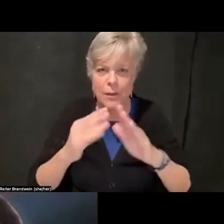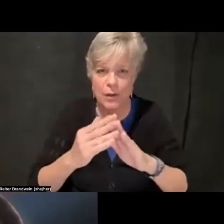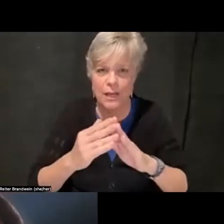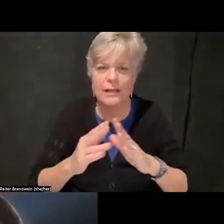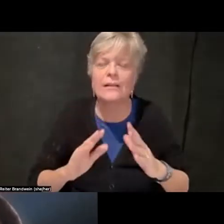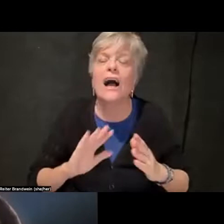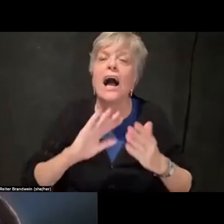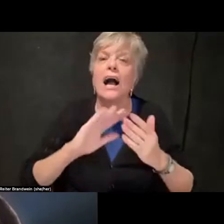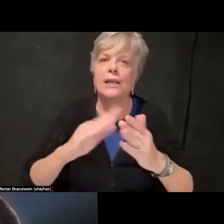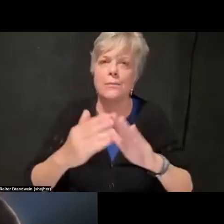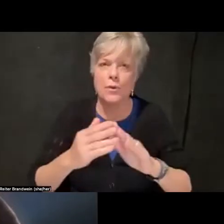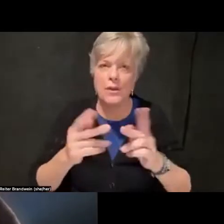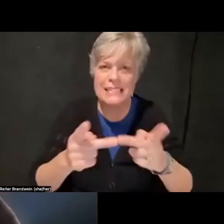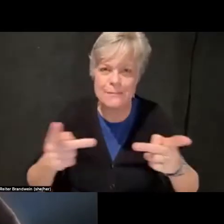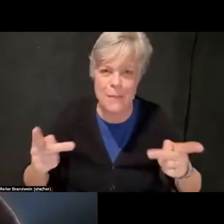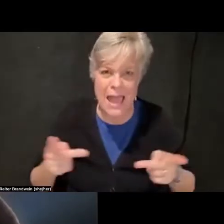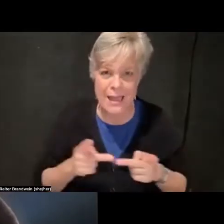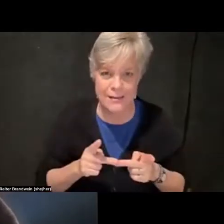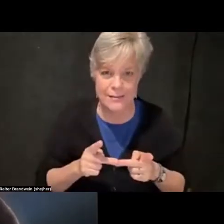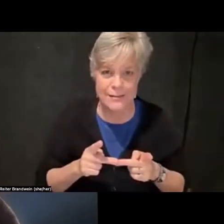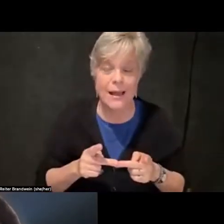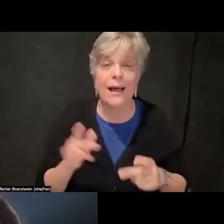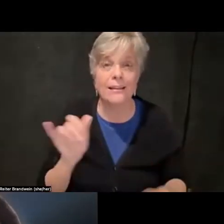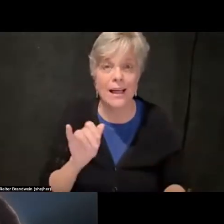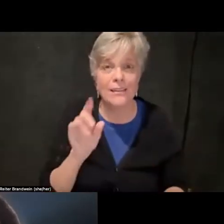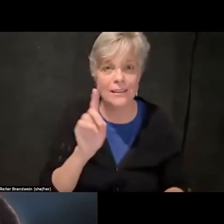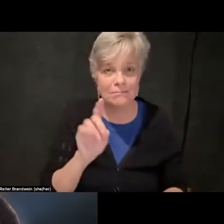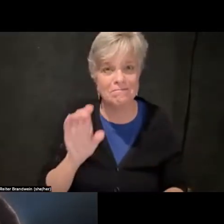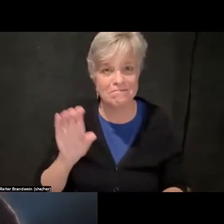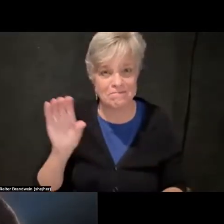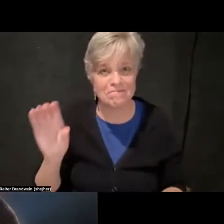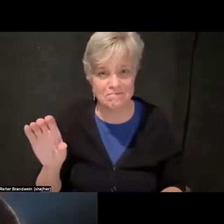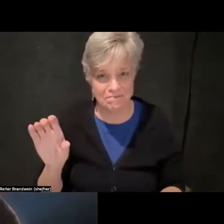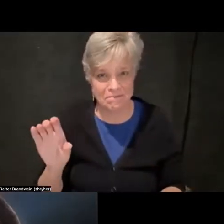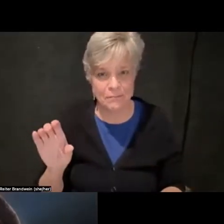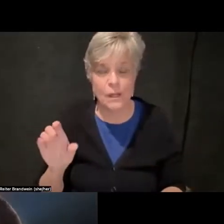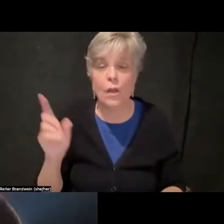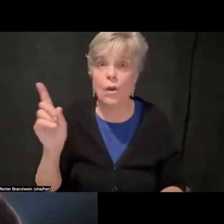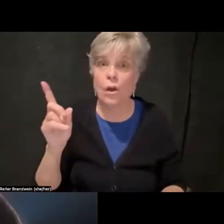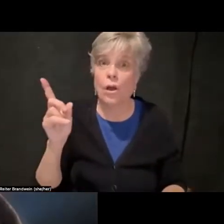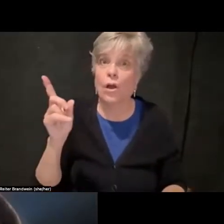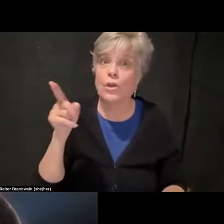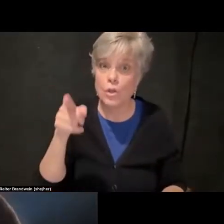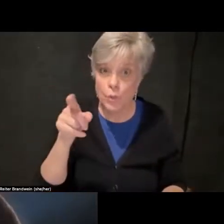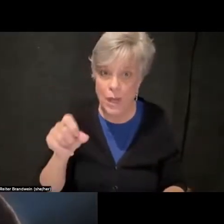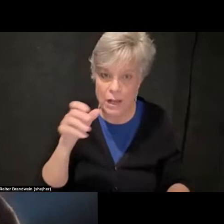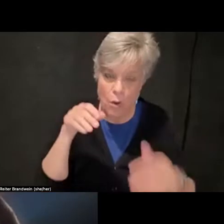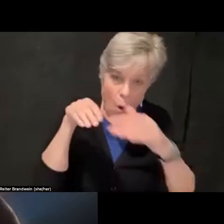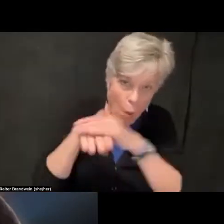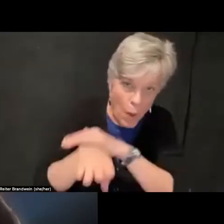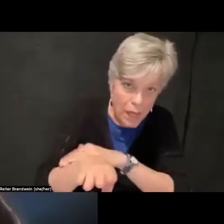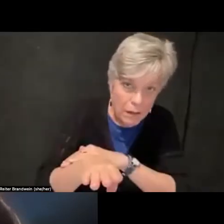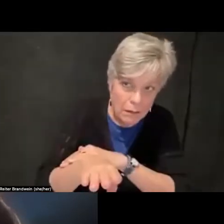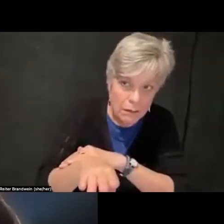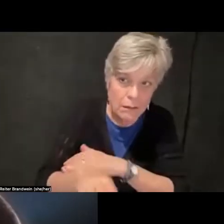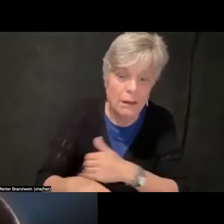like the Disability Cultural Center where you can go in and be, okay, A, I'm welcome here,